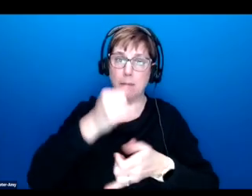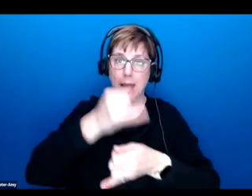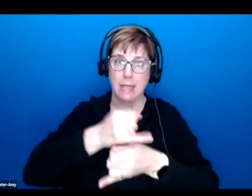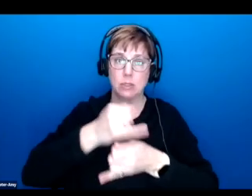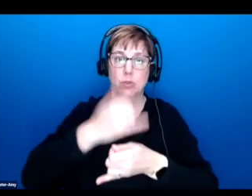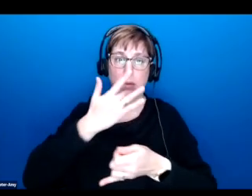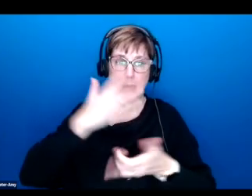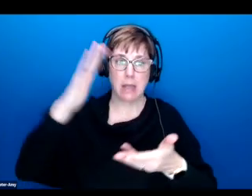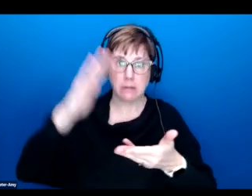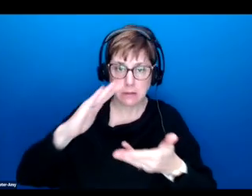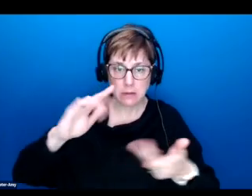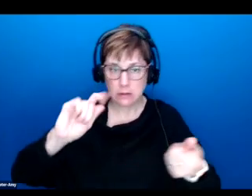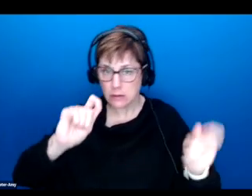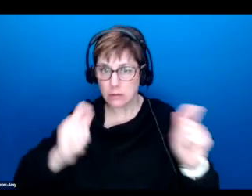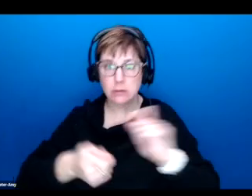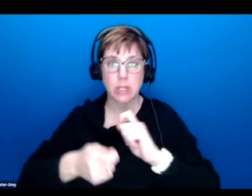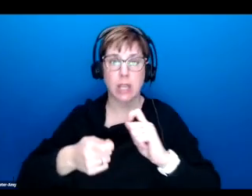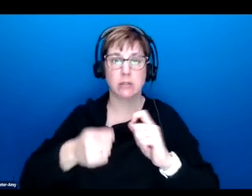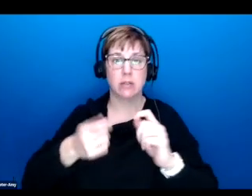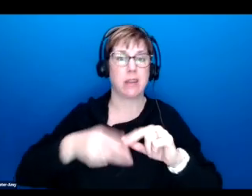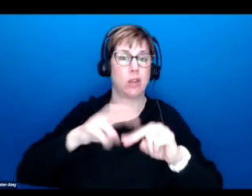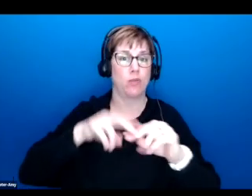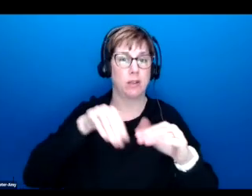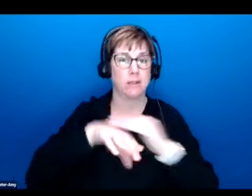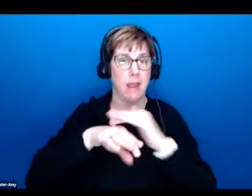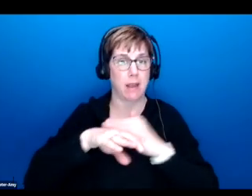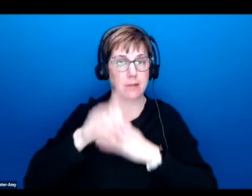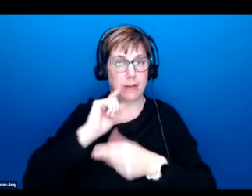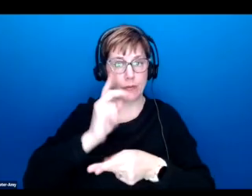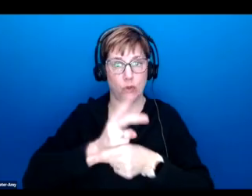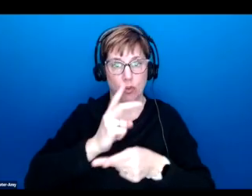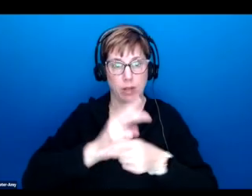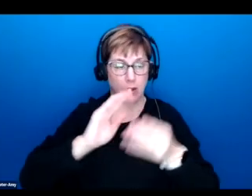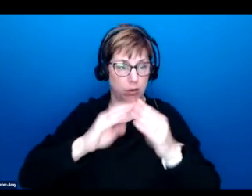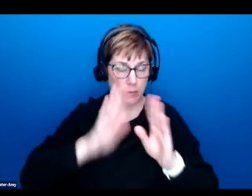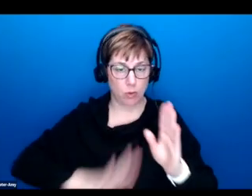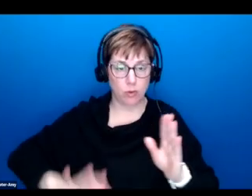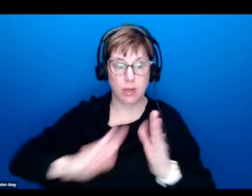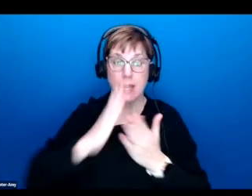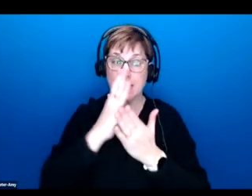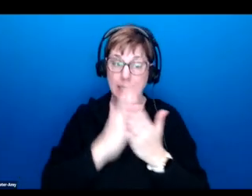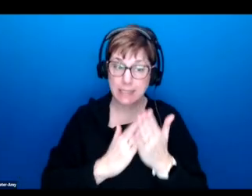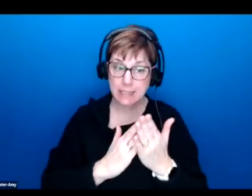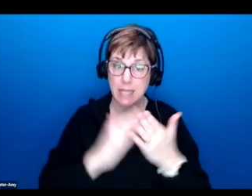and to increase access to care in the community. I've listed some of those on the slide,